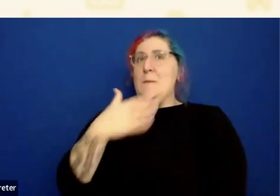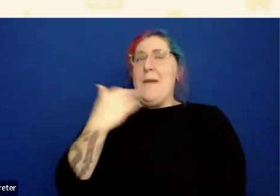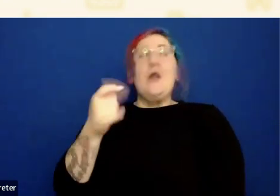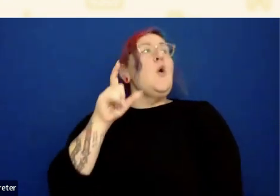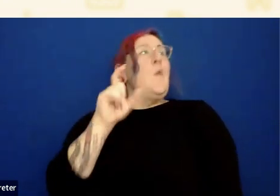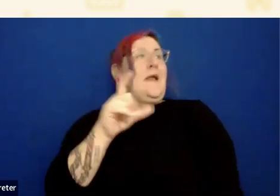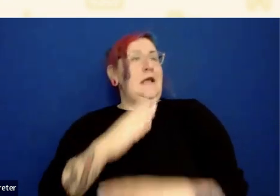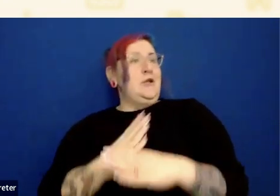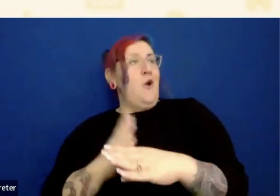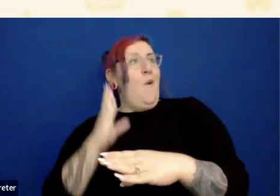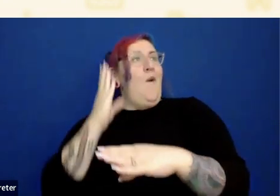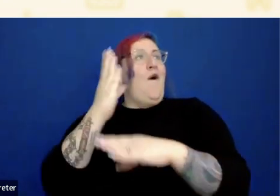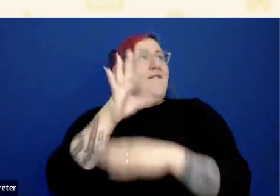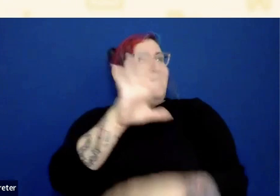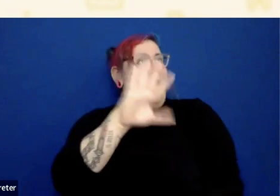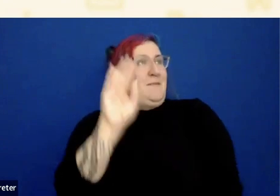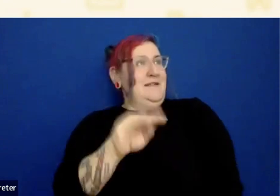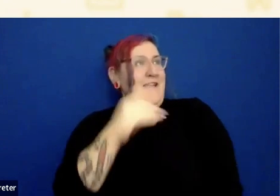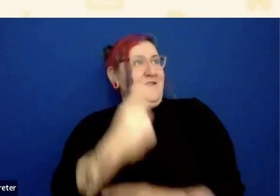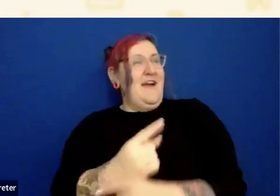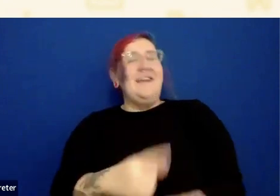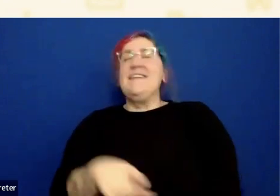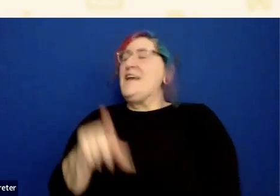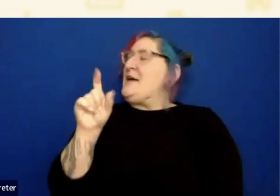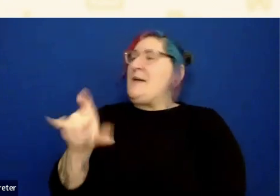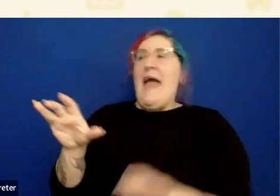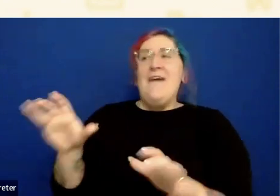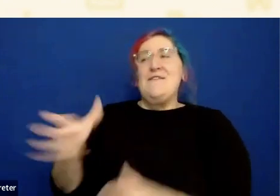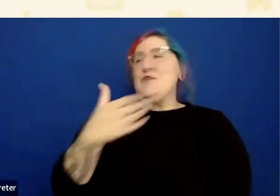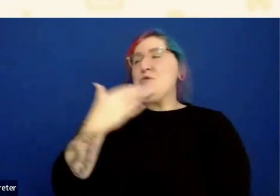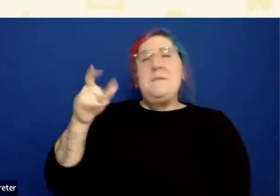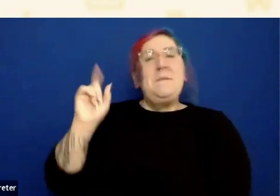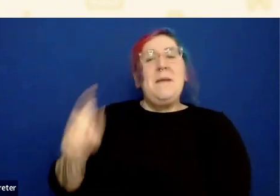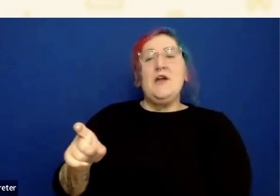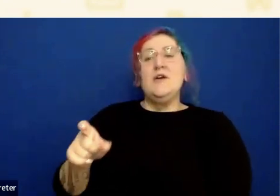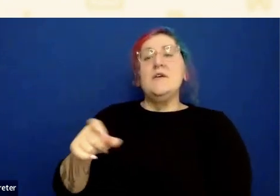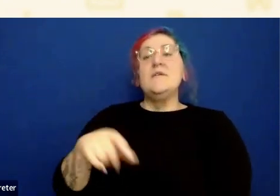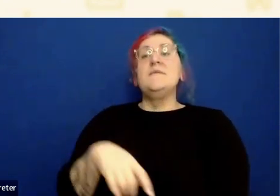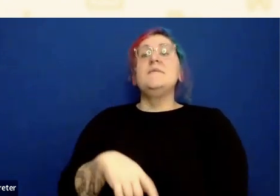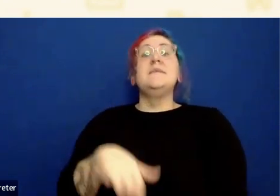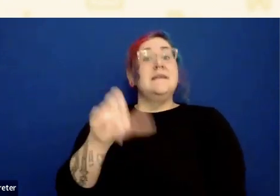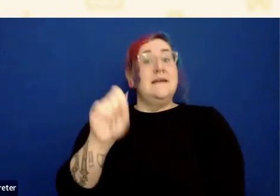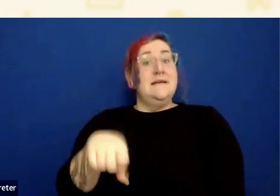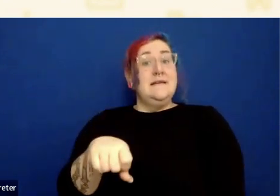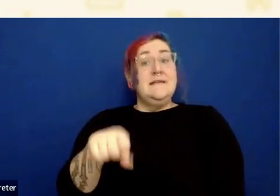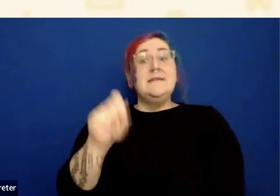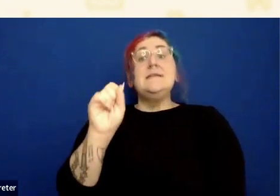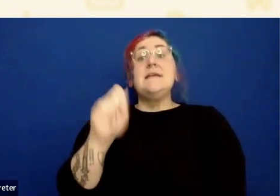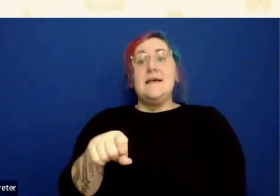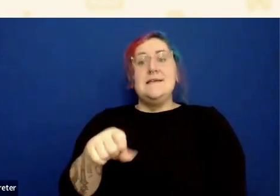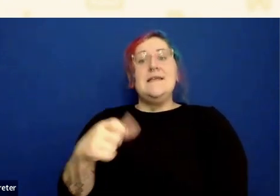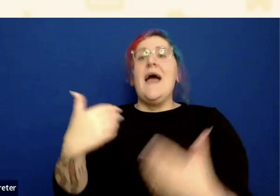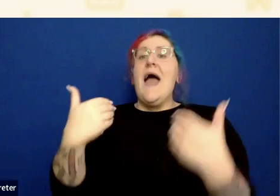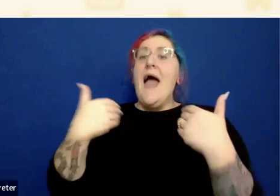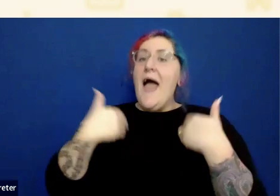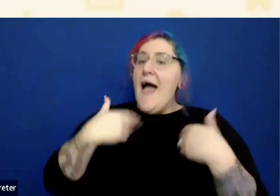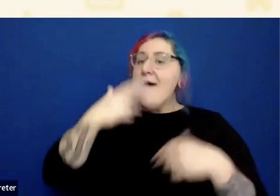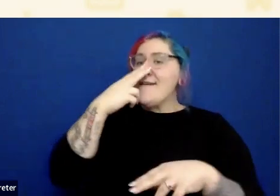We've got to do better than that. JOE: Yes, I think [crosstalk 00:35:34]. Yes. I mean, having fun is such a big thing.